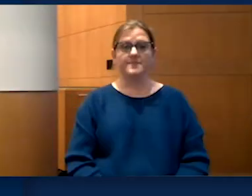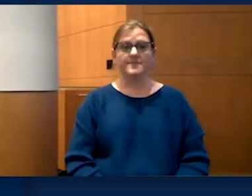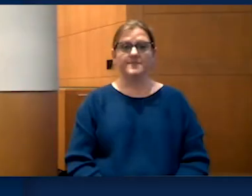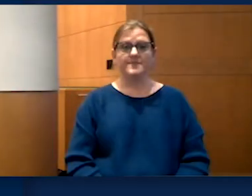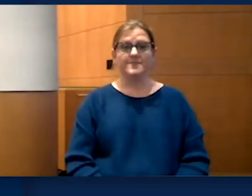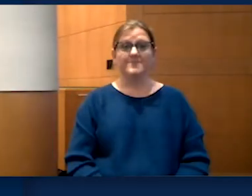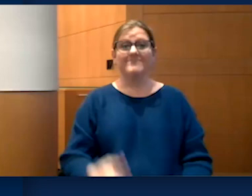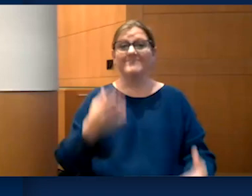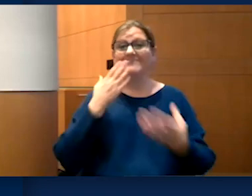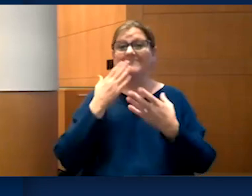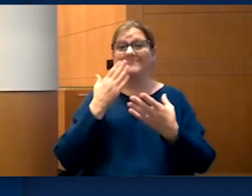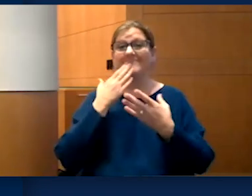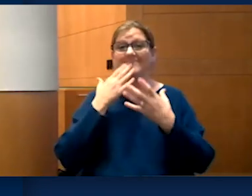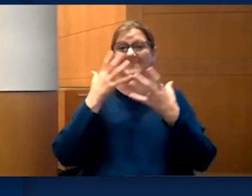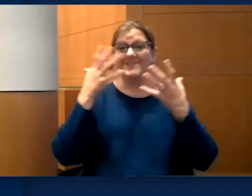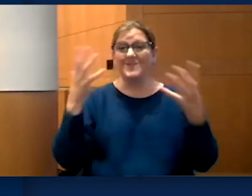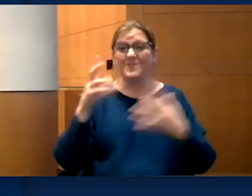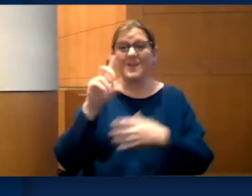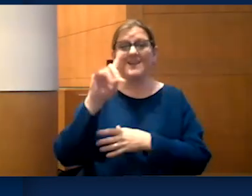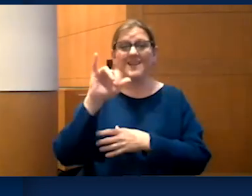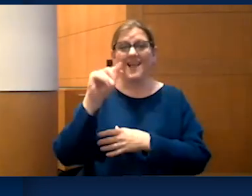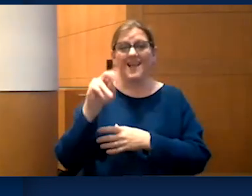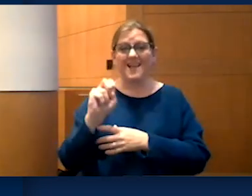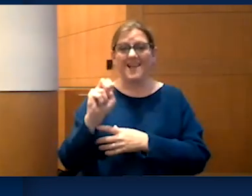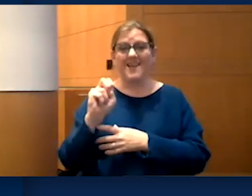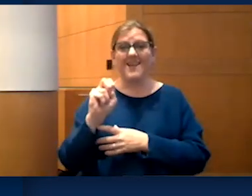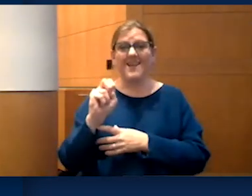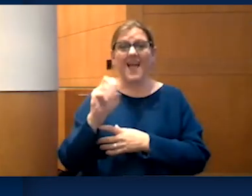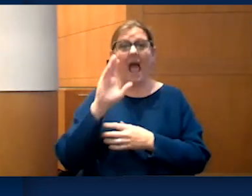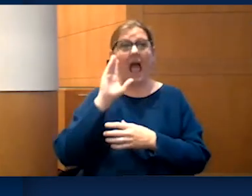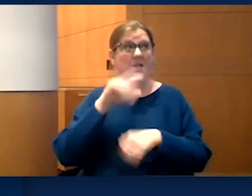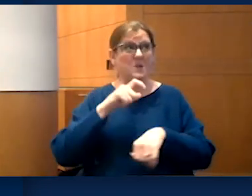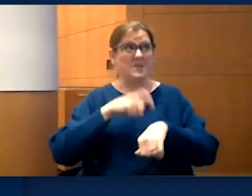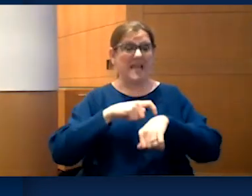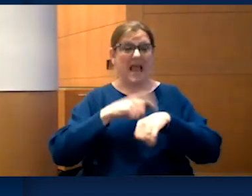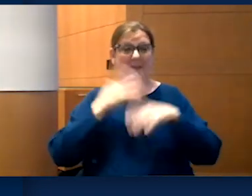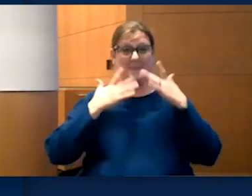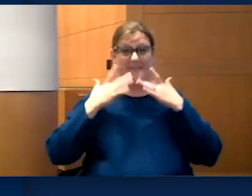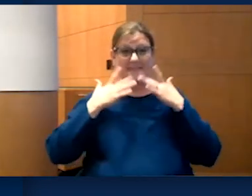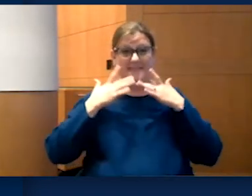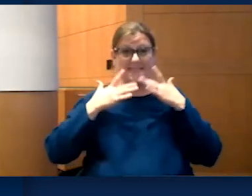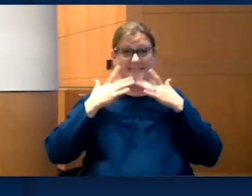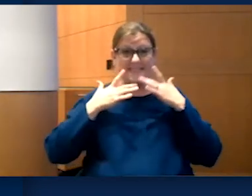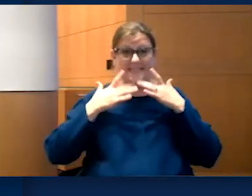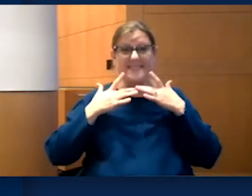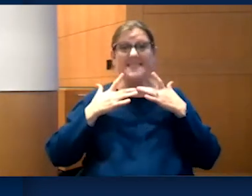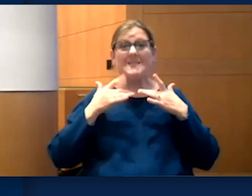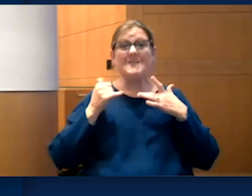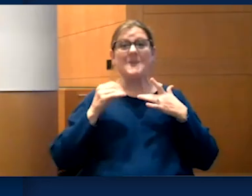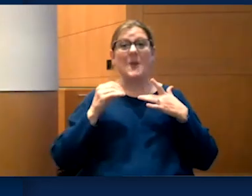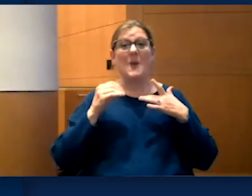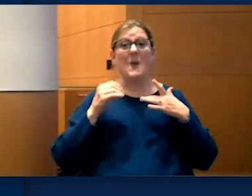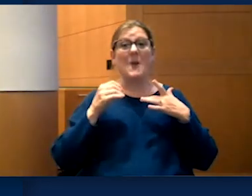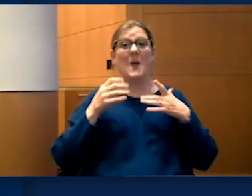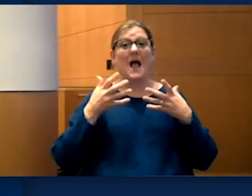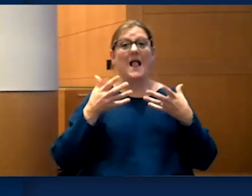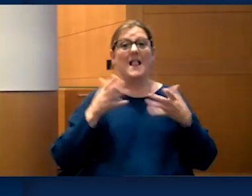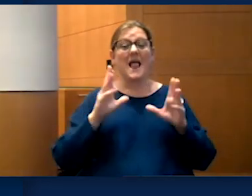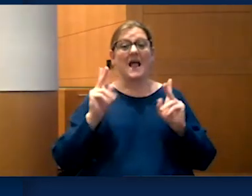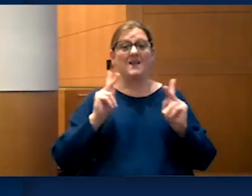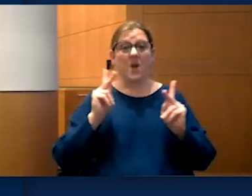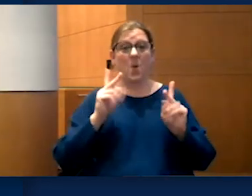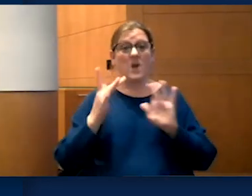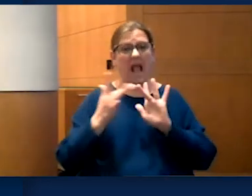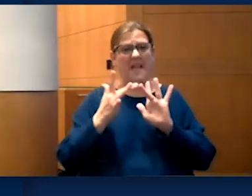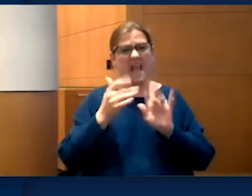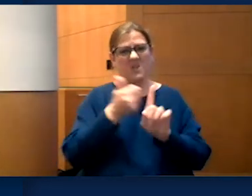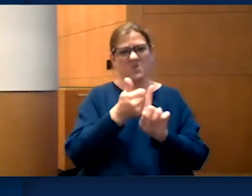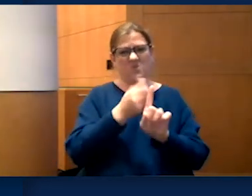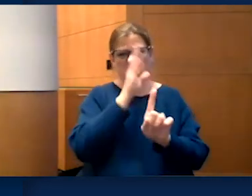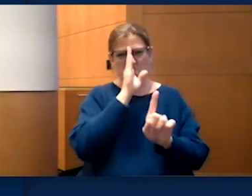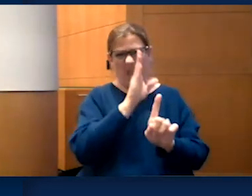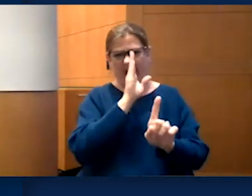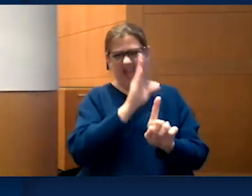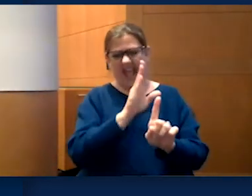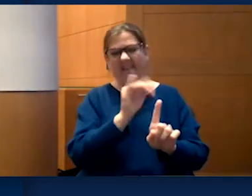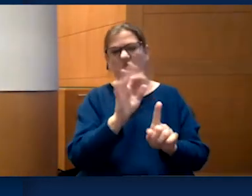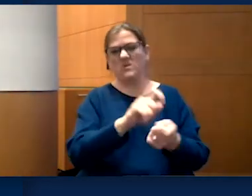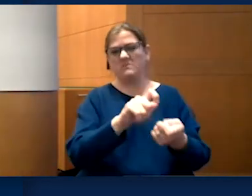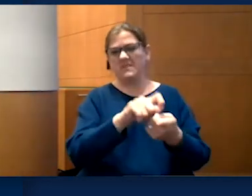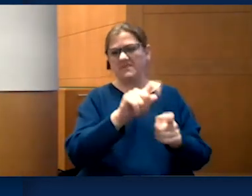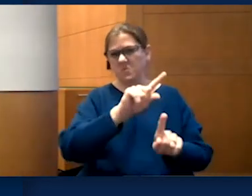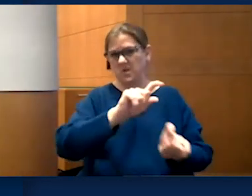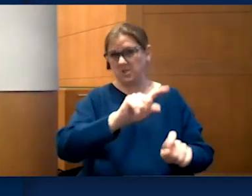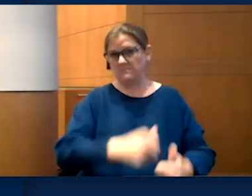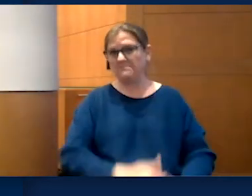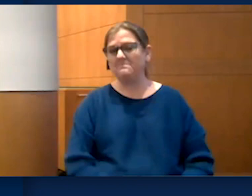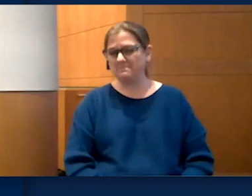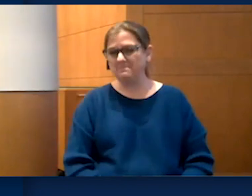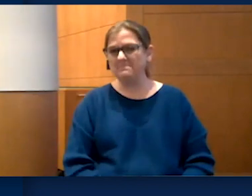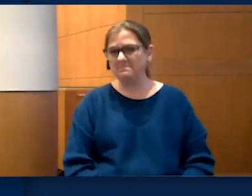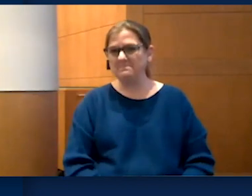Thank you very much, Diane. I know we're running short on time so I'll let folks contact you if they have specific questions. But I do think that you and all of the presenters today have really highlighted the wealth of really important research going on here at the University of Michigan,